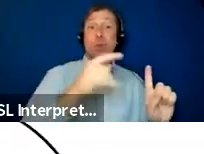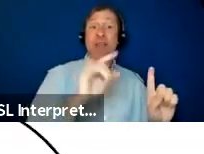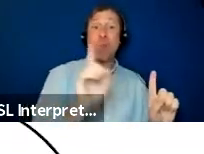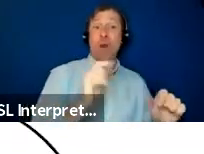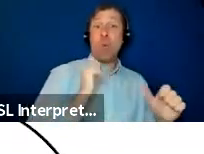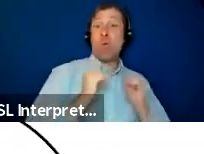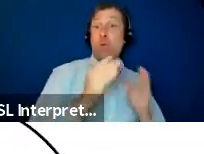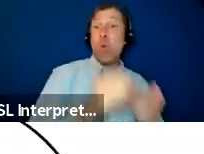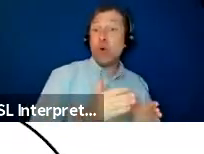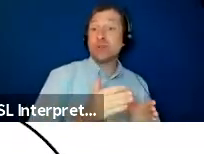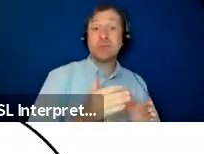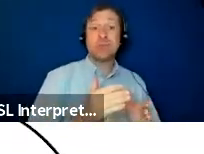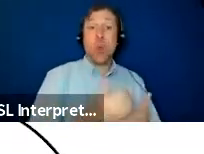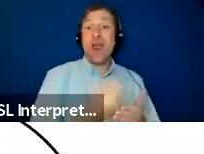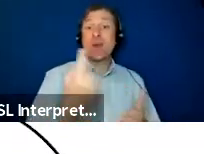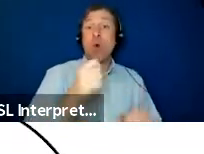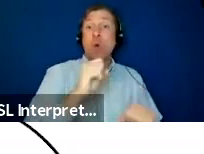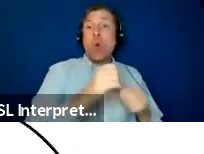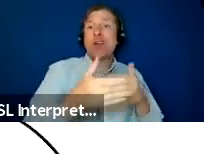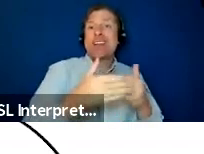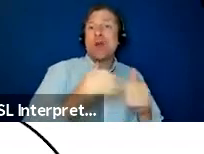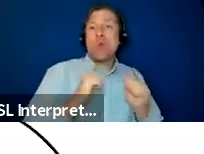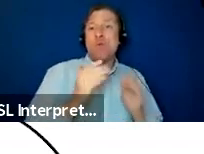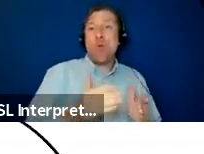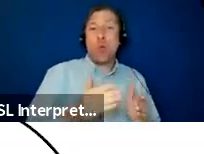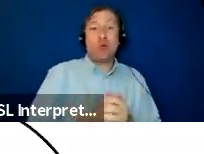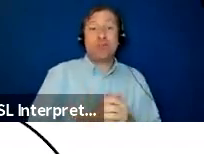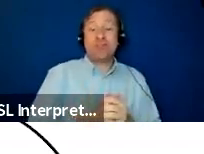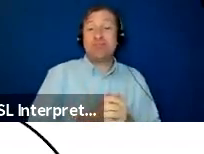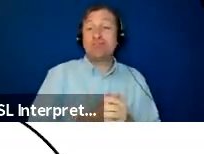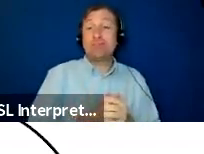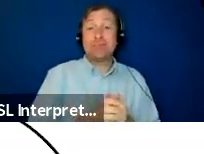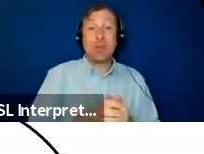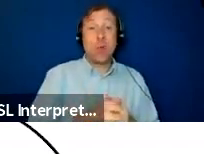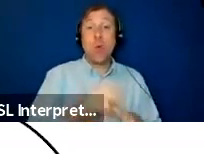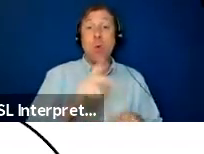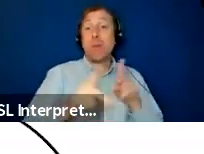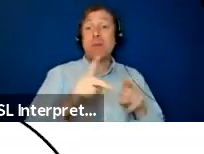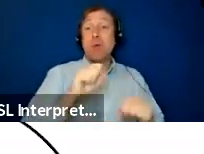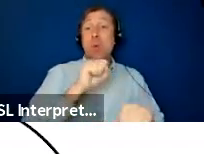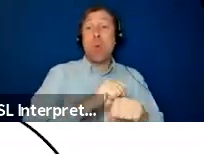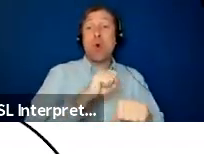anyone who has to work in proximity to performers and anyone who would be working without PPE